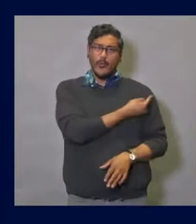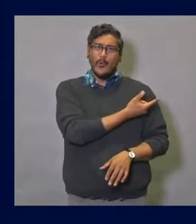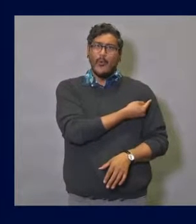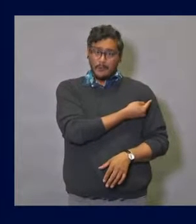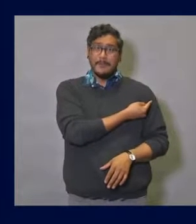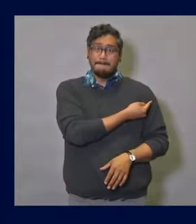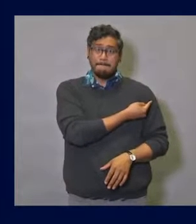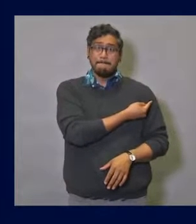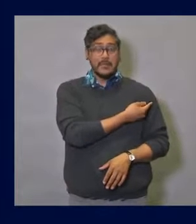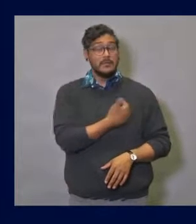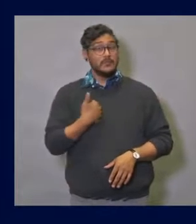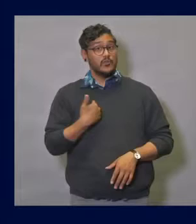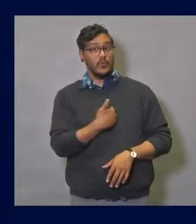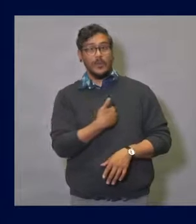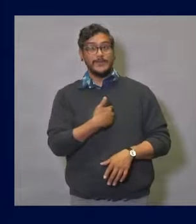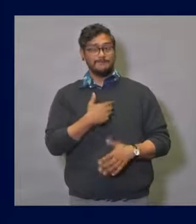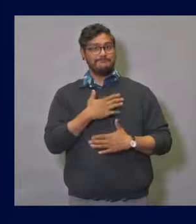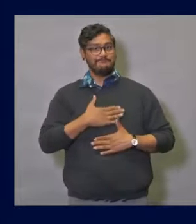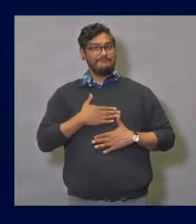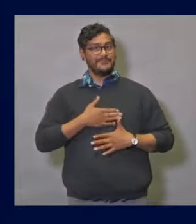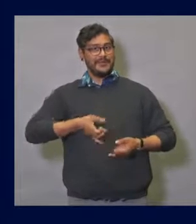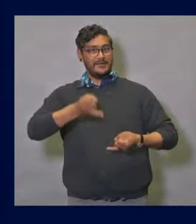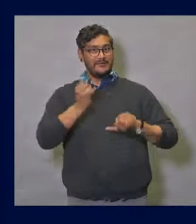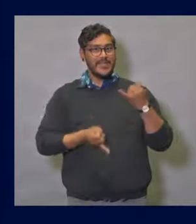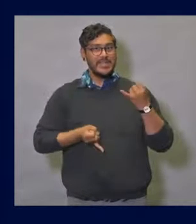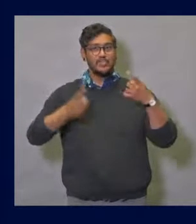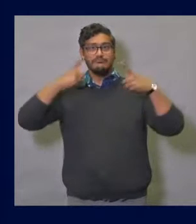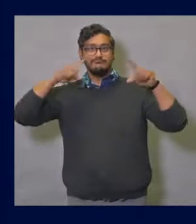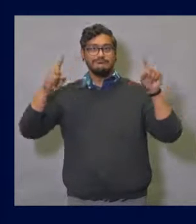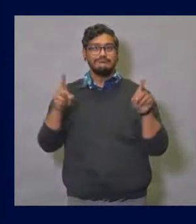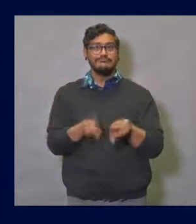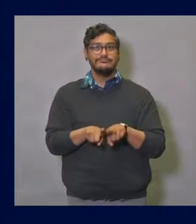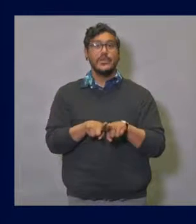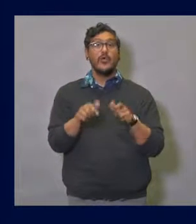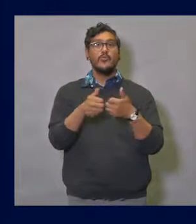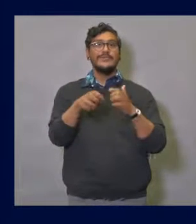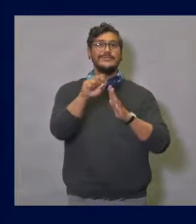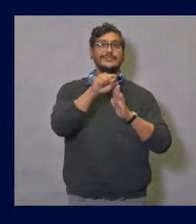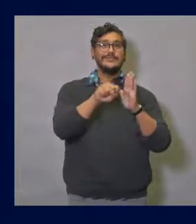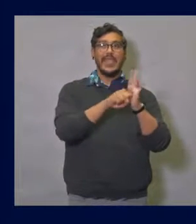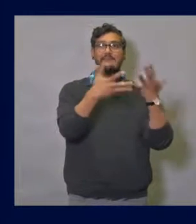EXPERIENCIA Y LA INFRAESTRUCTURA DE VACUNACIÓN DEL DEPARTAMENTO DE SALUD